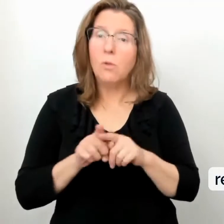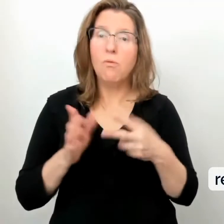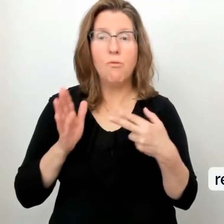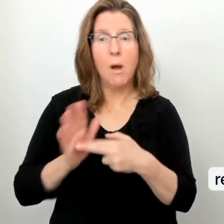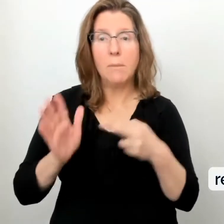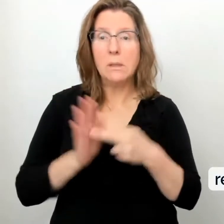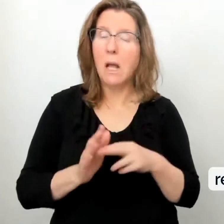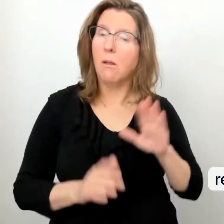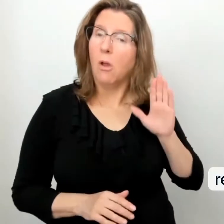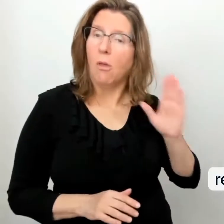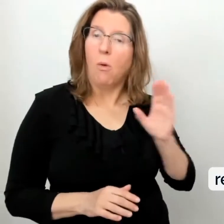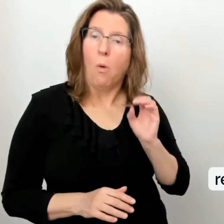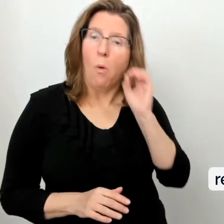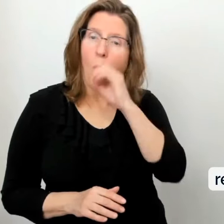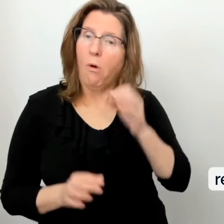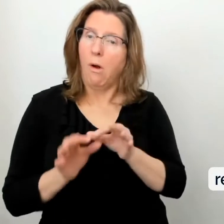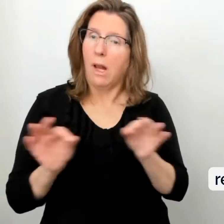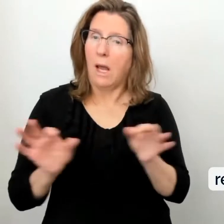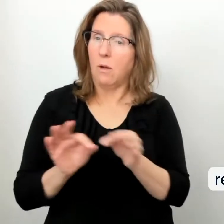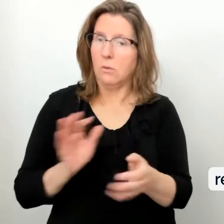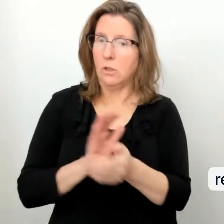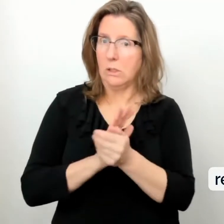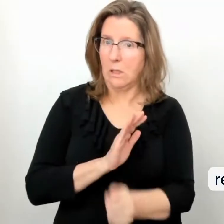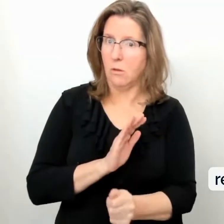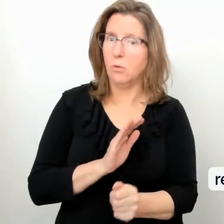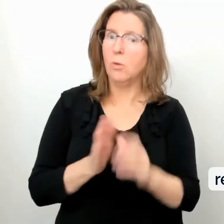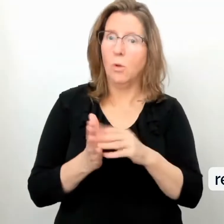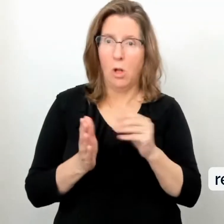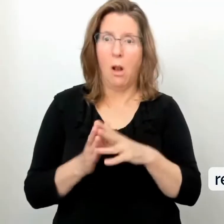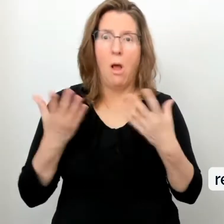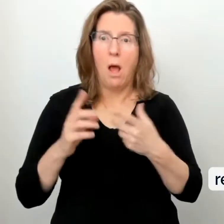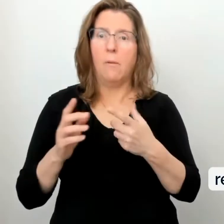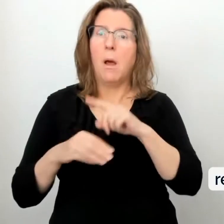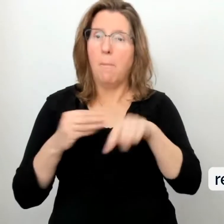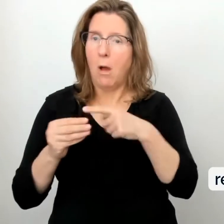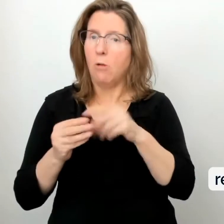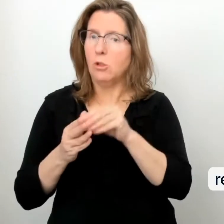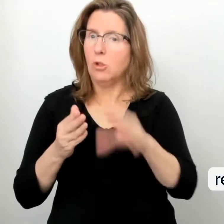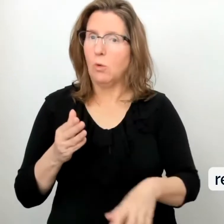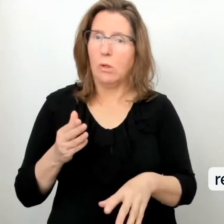Because the software captures their speech, we can learn a lot about their oral language skills.